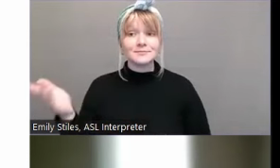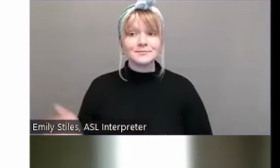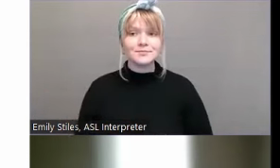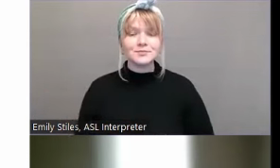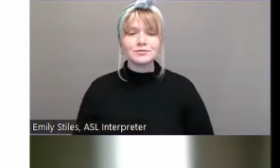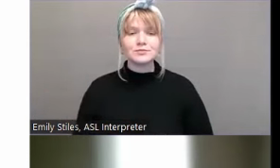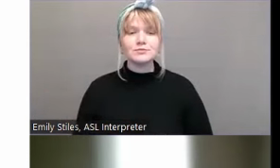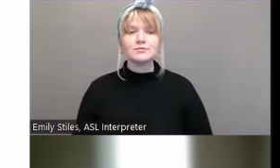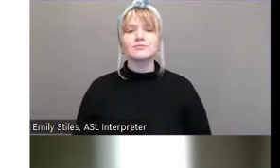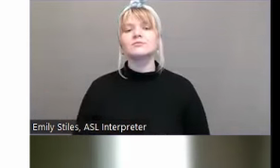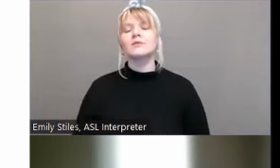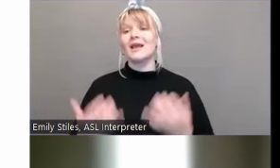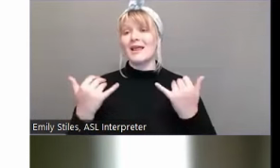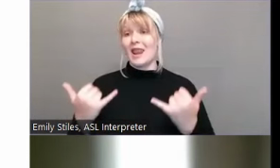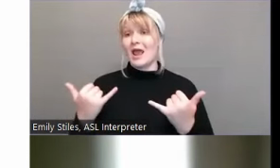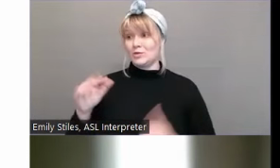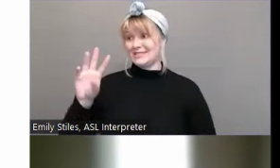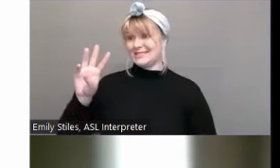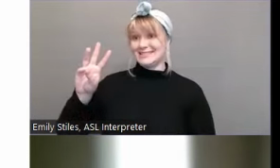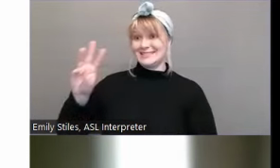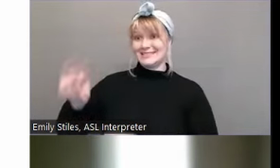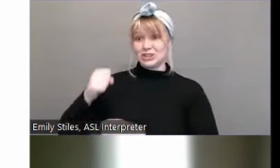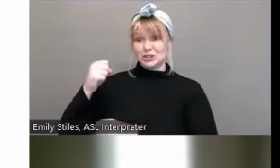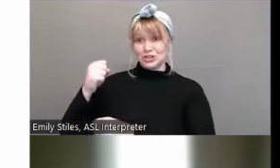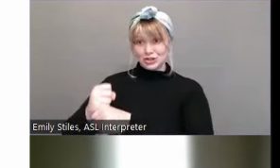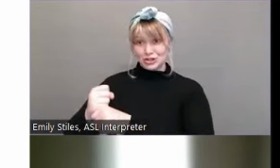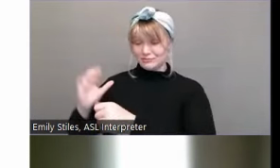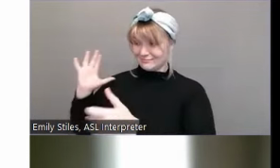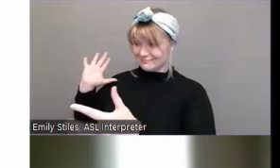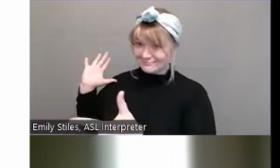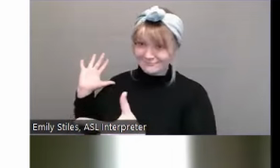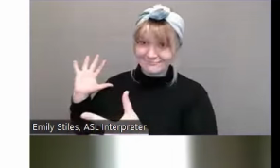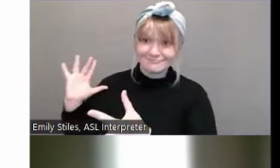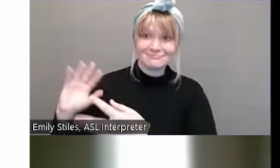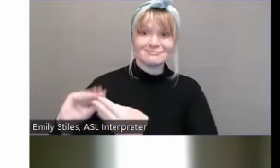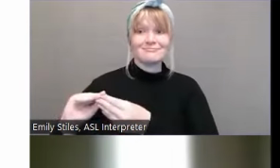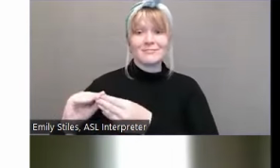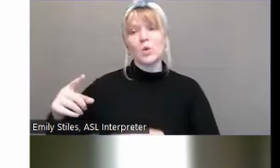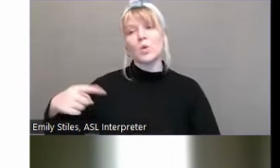In the last six years, we have done quite a bit of work.